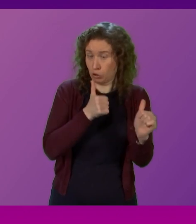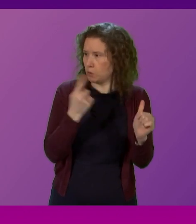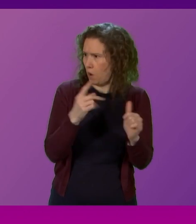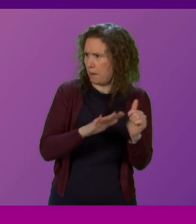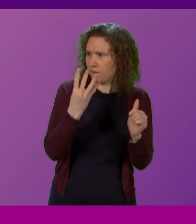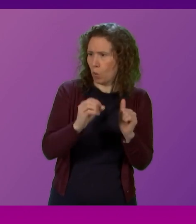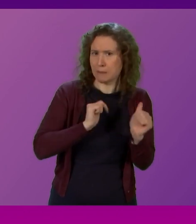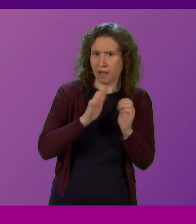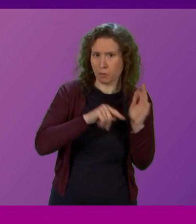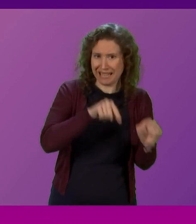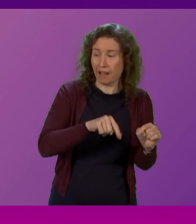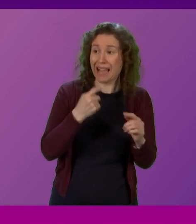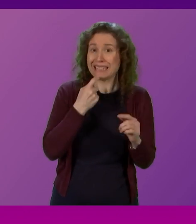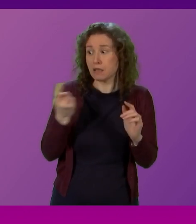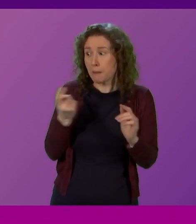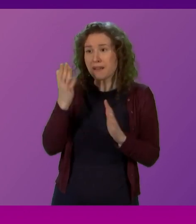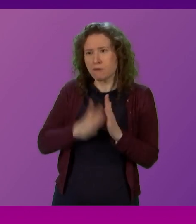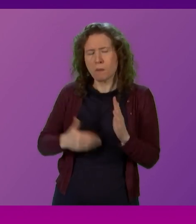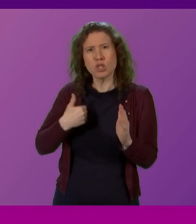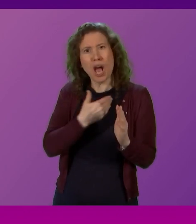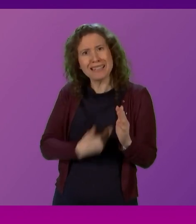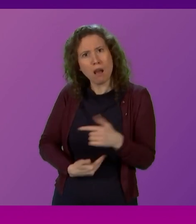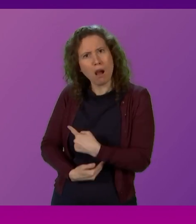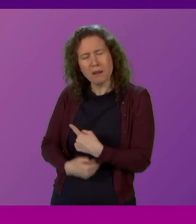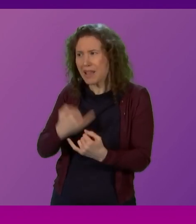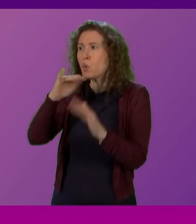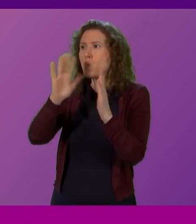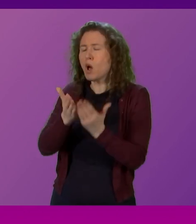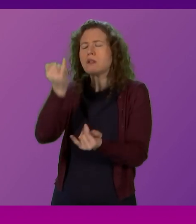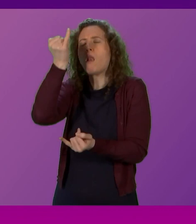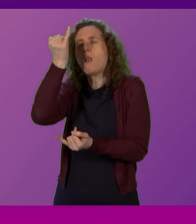rather, from China, the world’s largest polluter, whose steel sector is the second